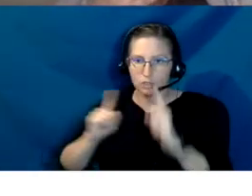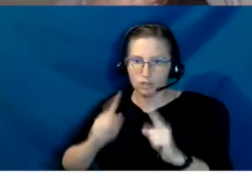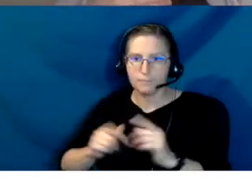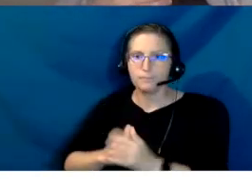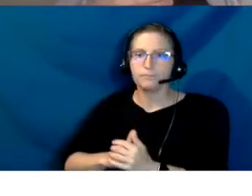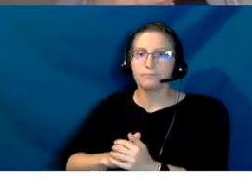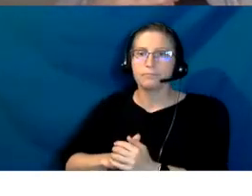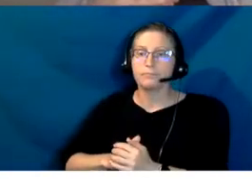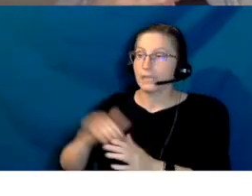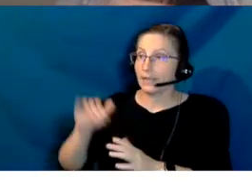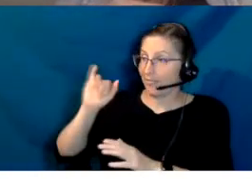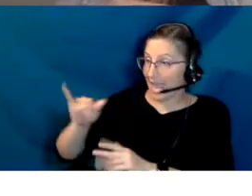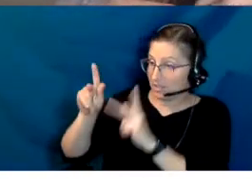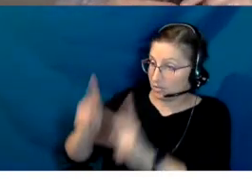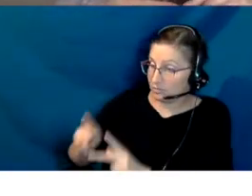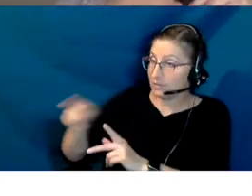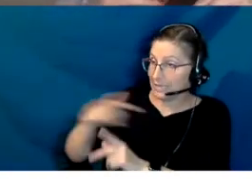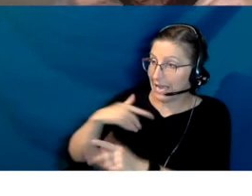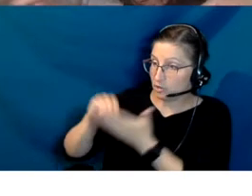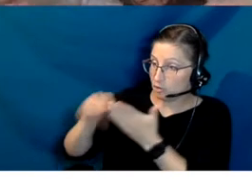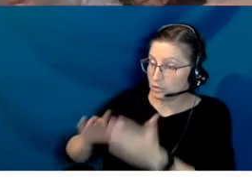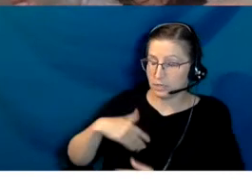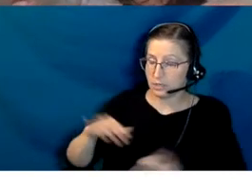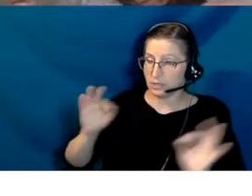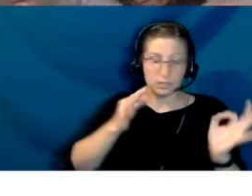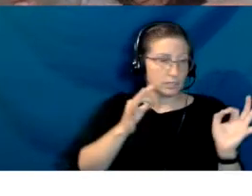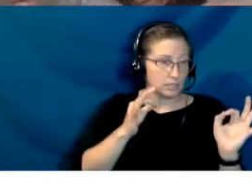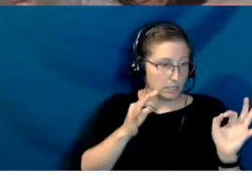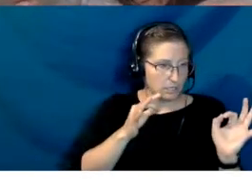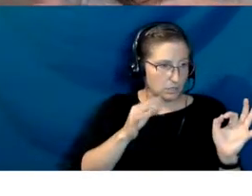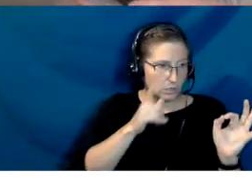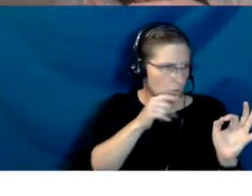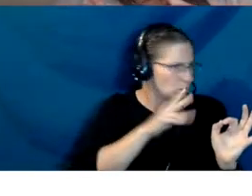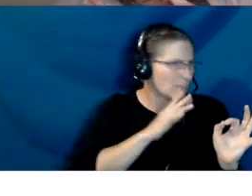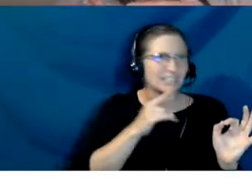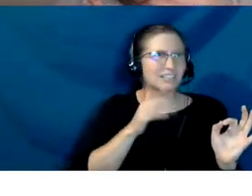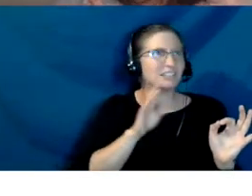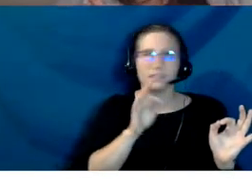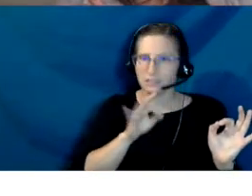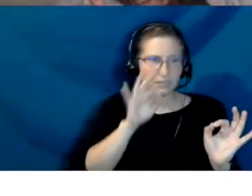And by the time they get to Student A, Student B is now responding. So they've now just missed